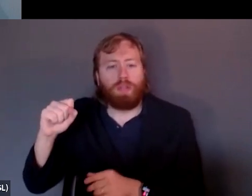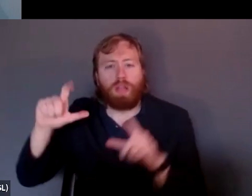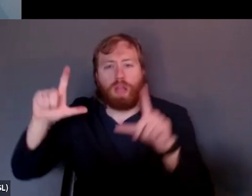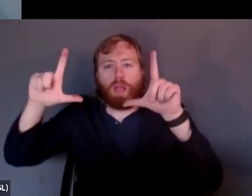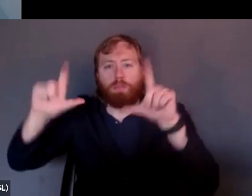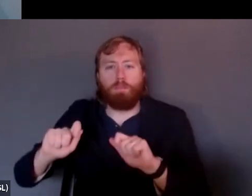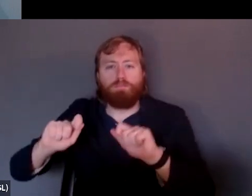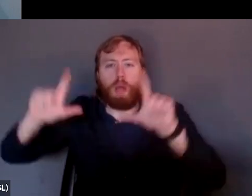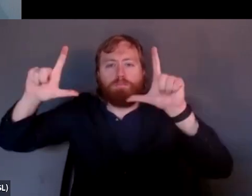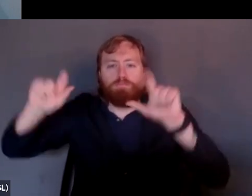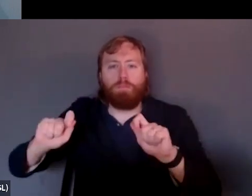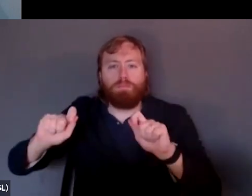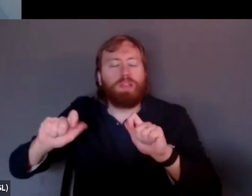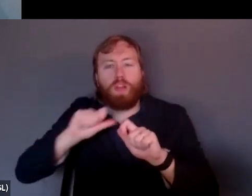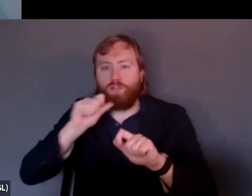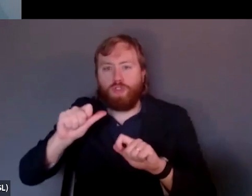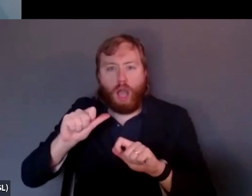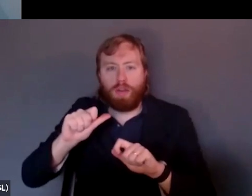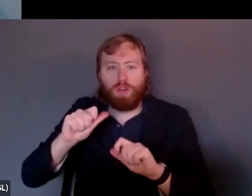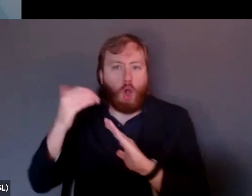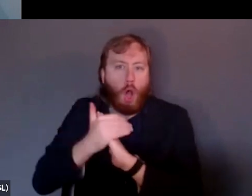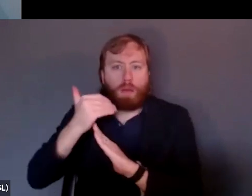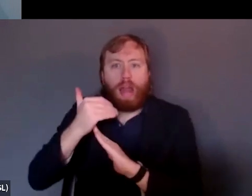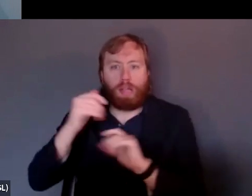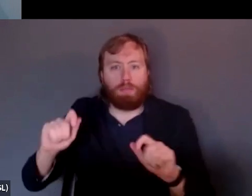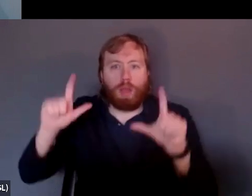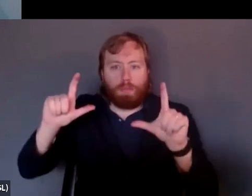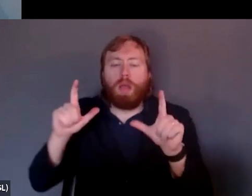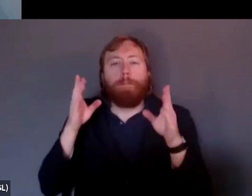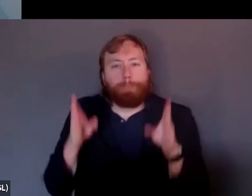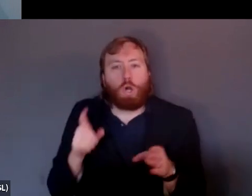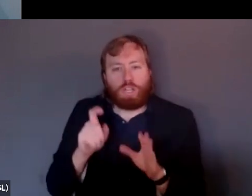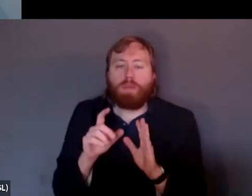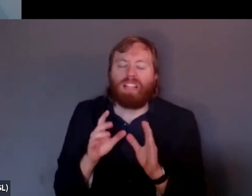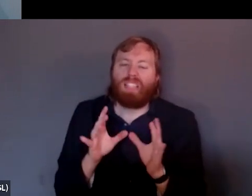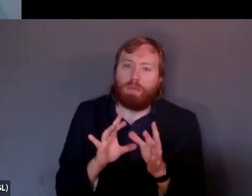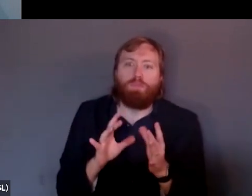They're not just surfaced by default, so someone would have to be like, "I want to see this," and choose to view it.